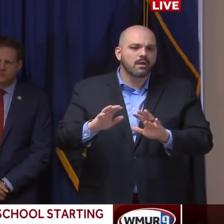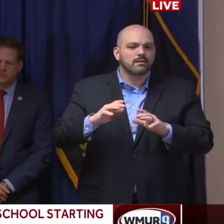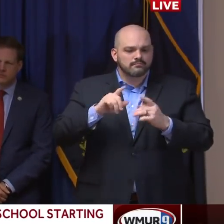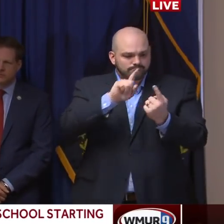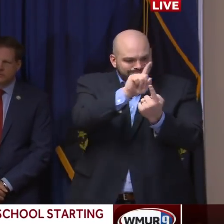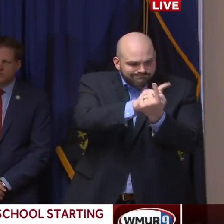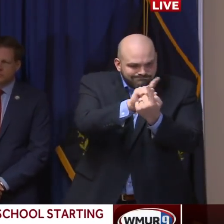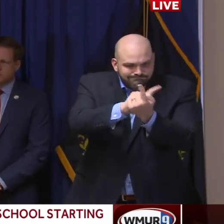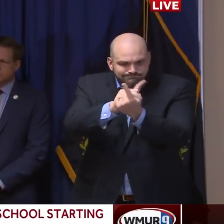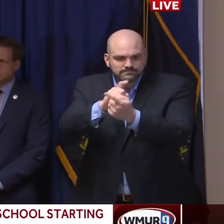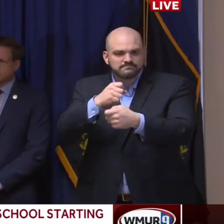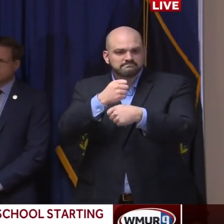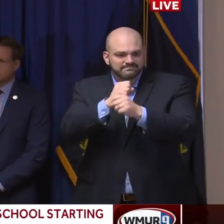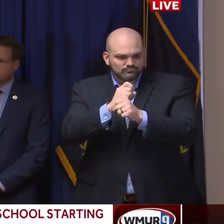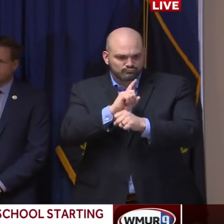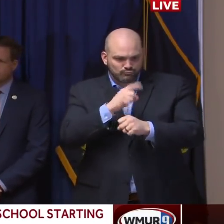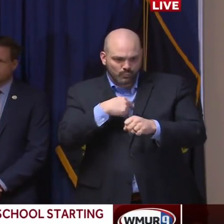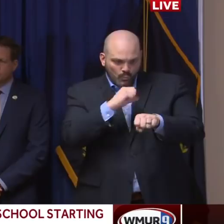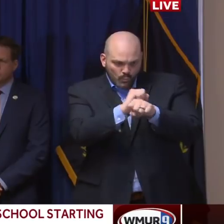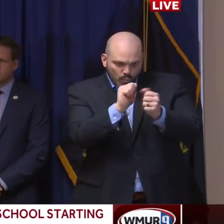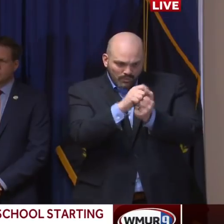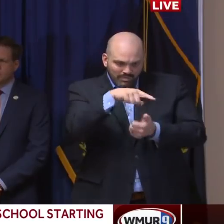IT IS NOT SOMETHING THAT IS JUST MADE ARBITRARILY.